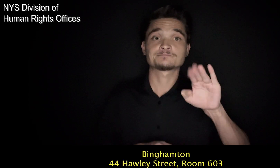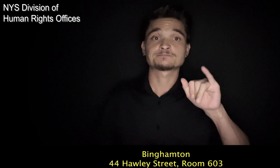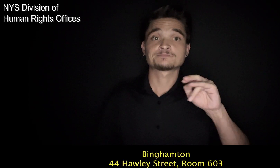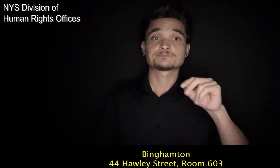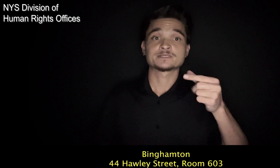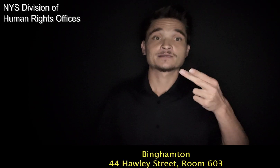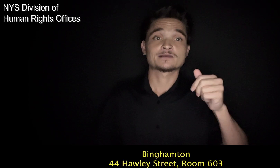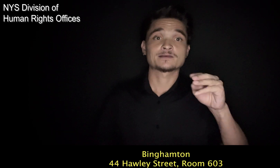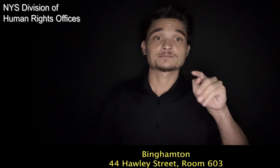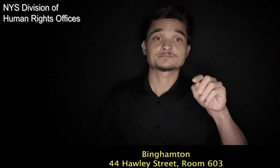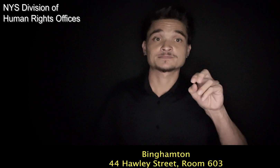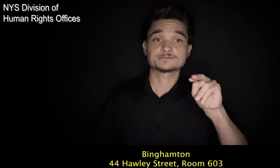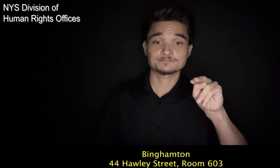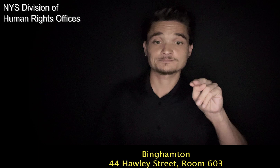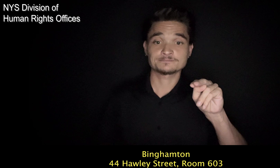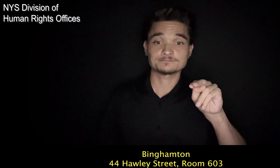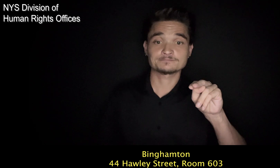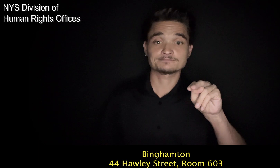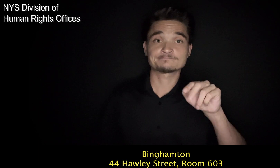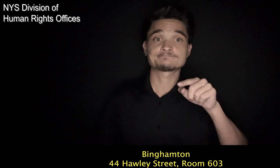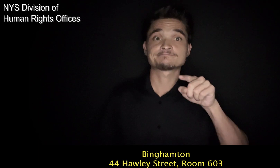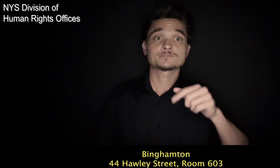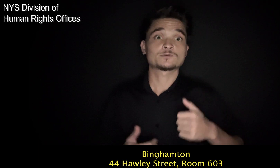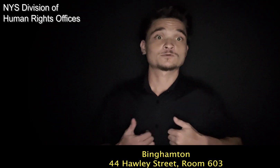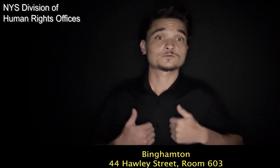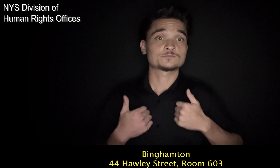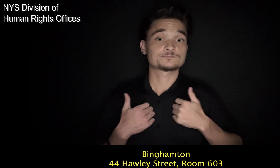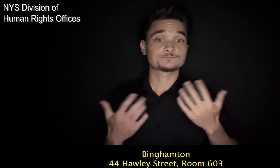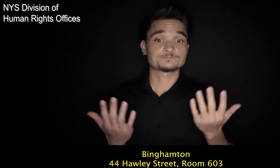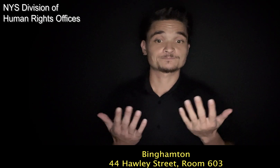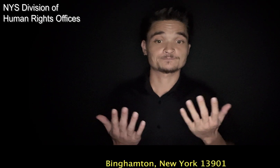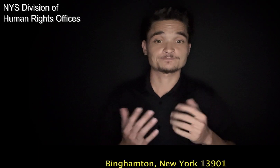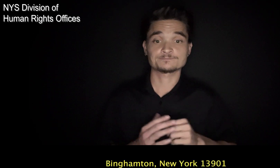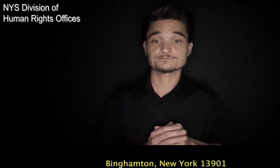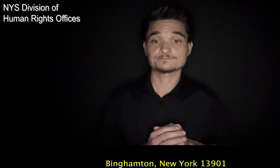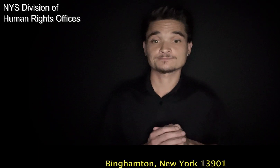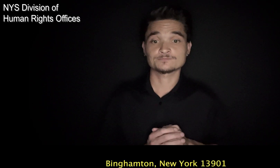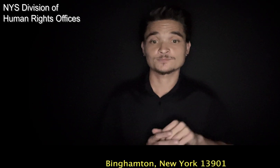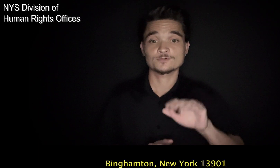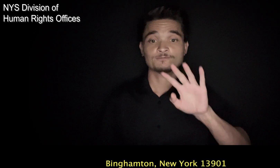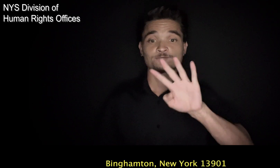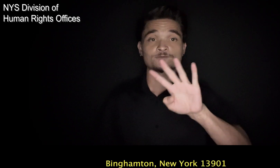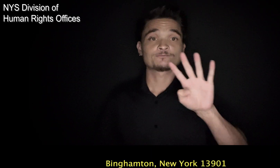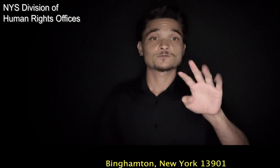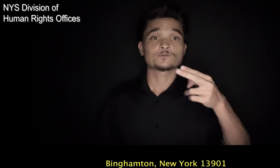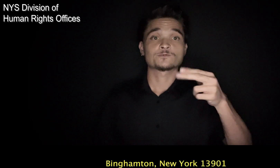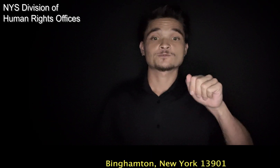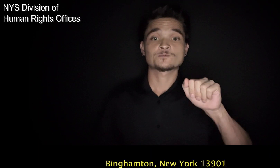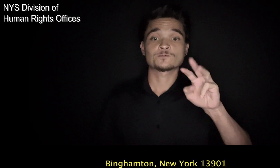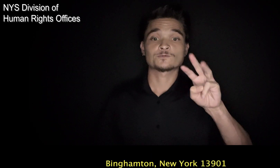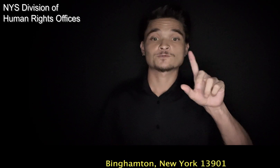Binghamton 44 Hawley Street, Room 603 Binghamton, New York 13901